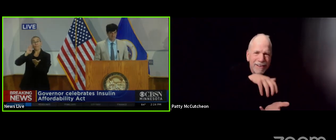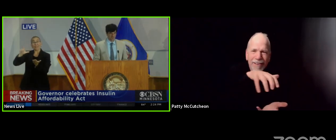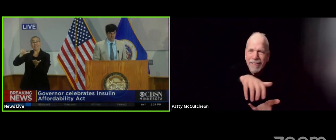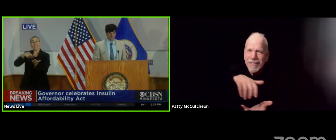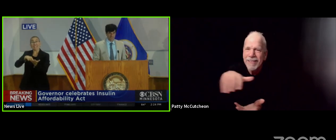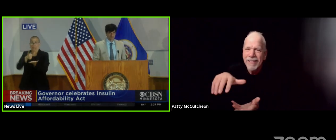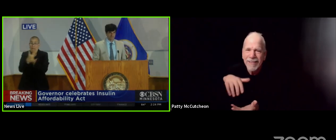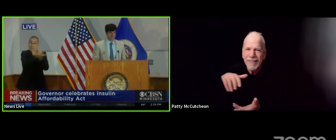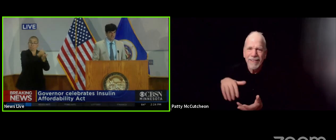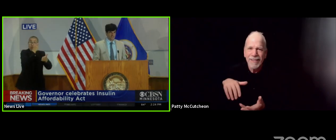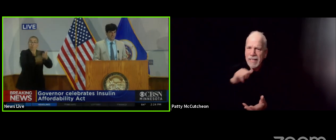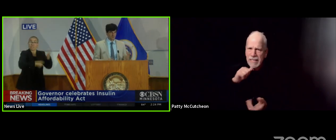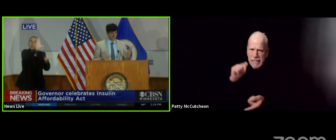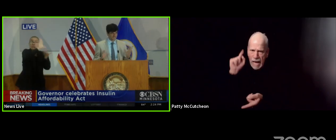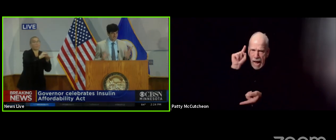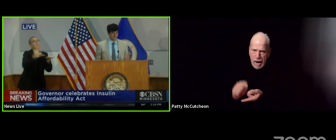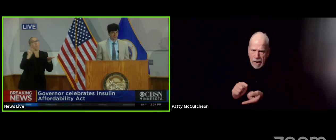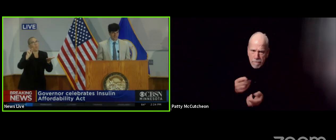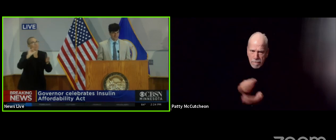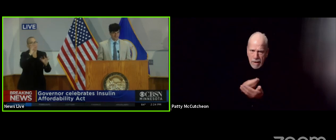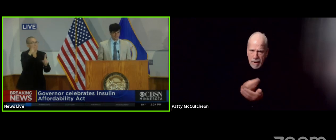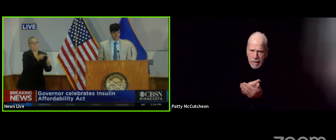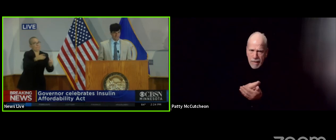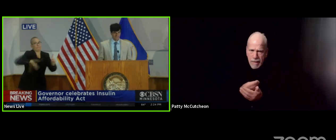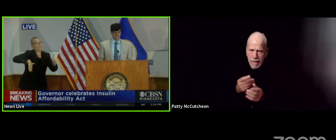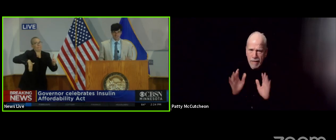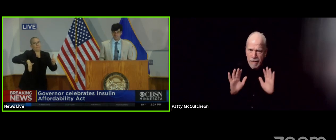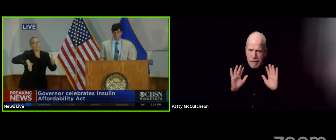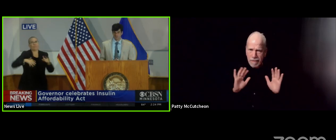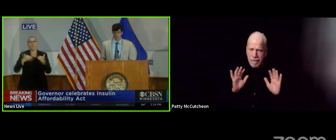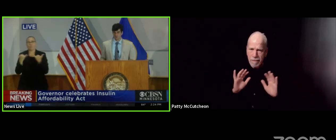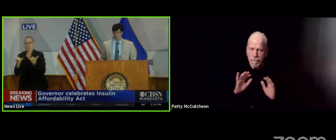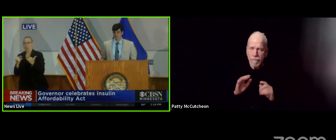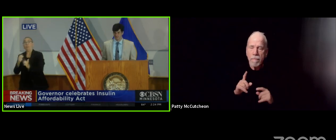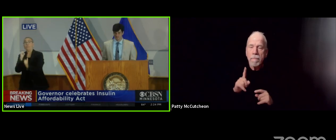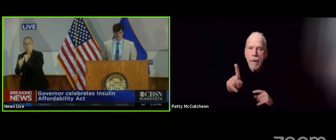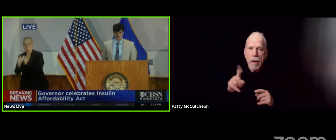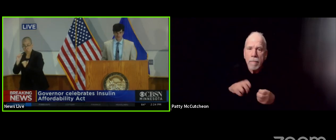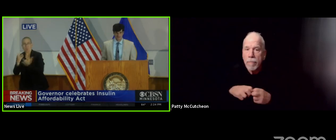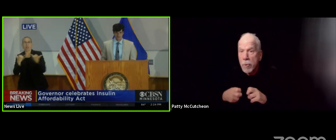NICOLE AND JAMES THAT WE ARE GOING TO KEEP WORKING UNTIL THIS BILL IS NO LONGER NECESSARY.